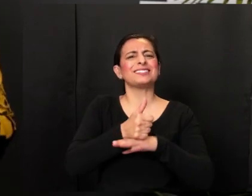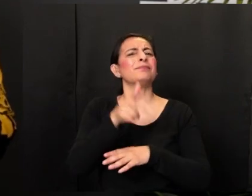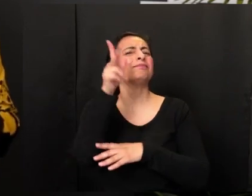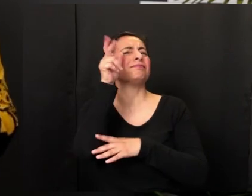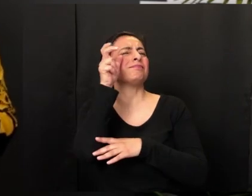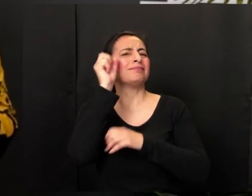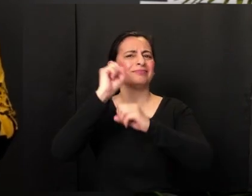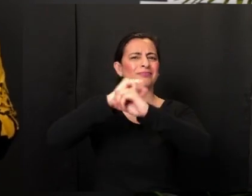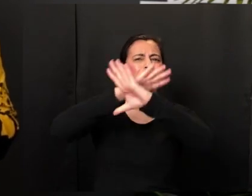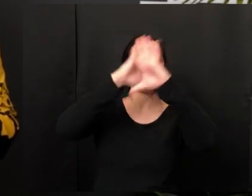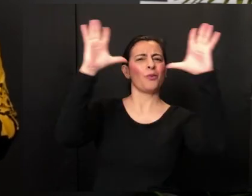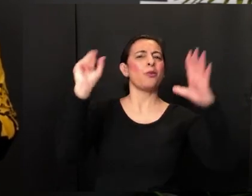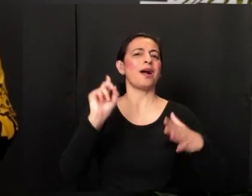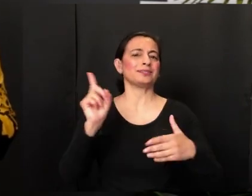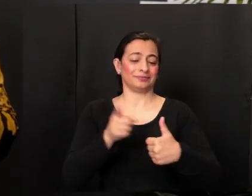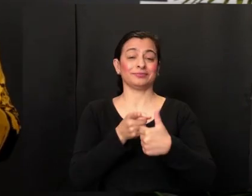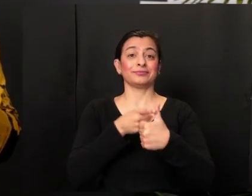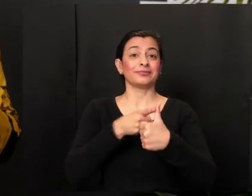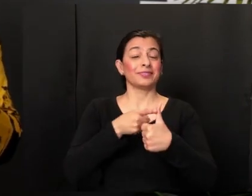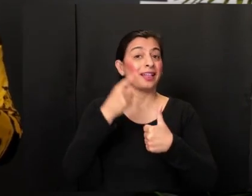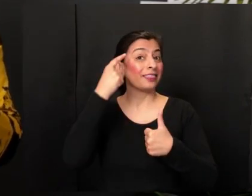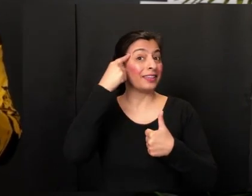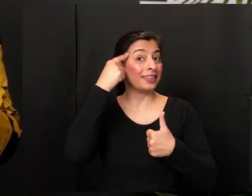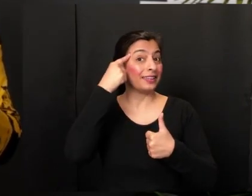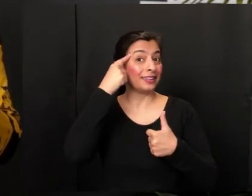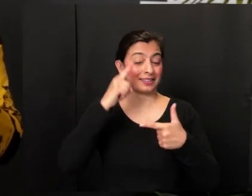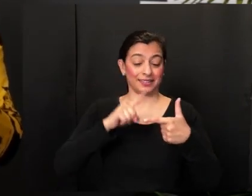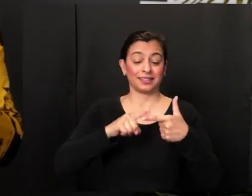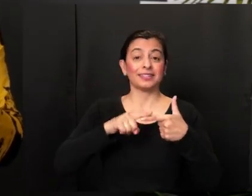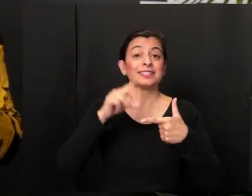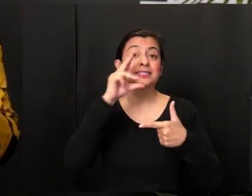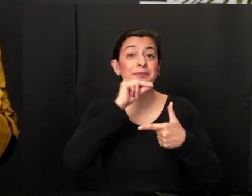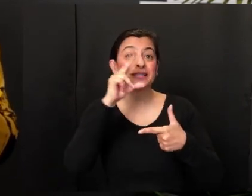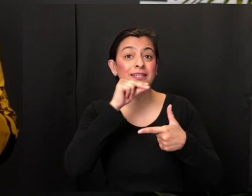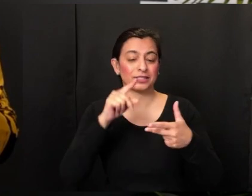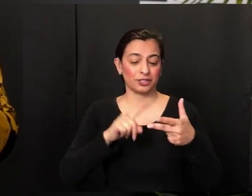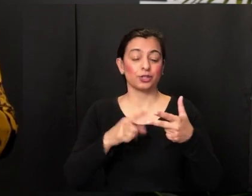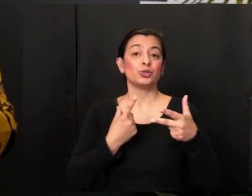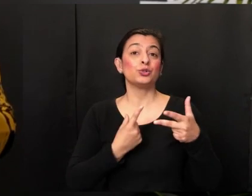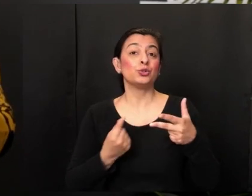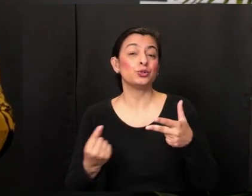Think - having a disability doesn’t always mean you’re disabled.